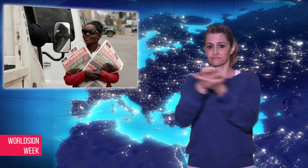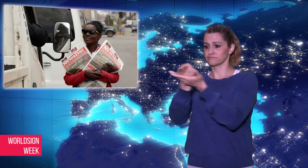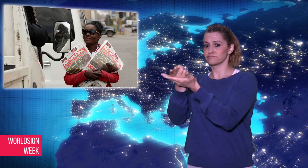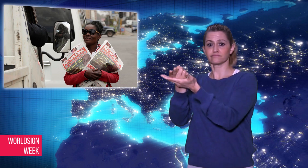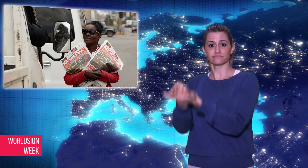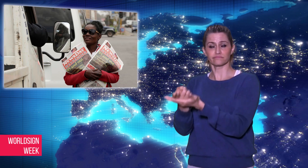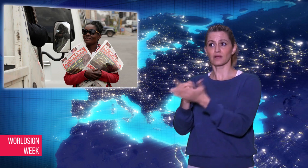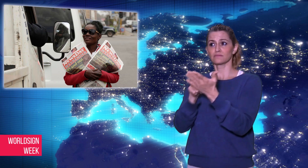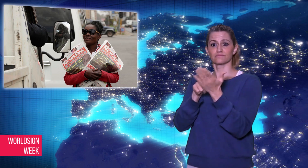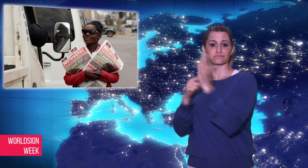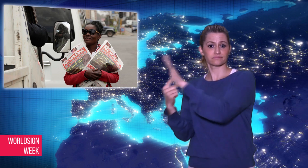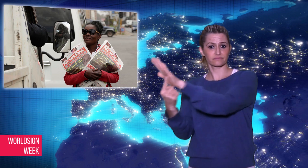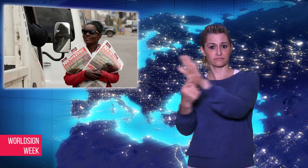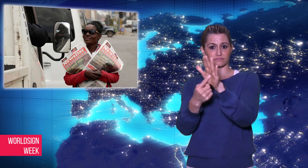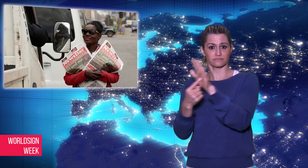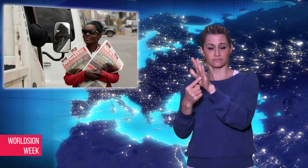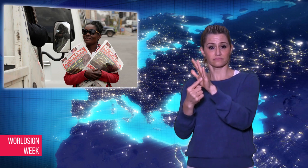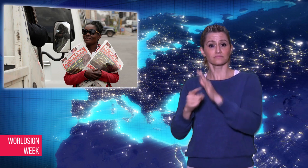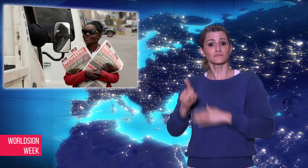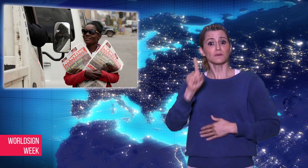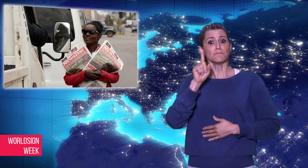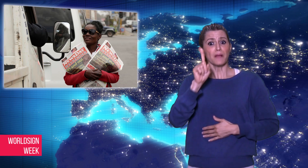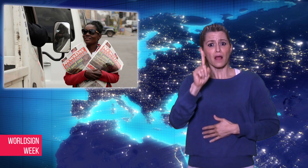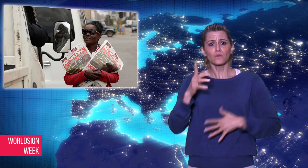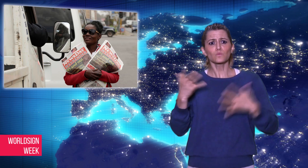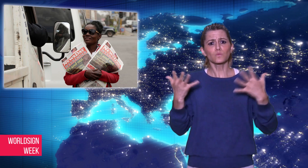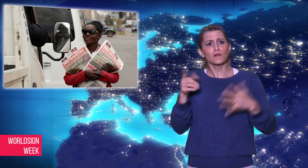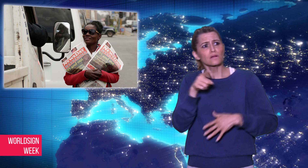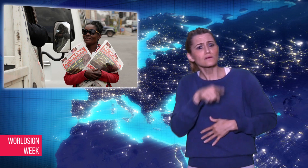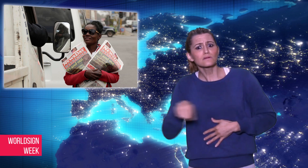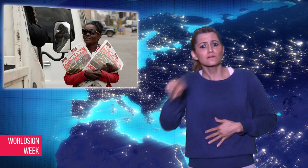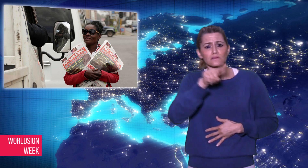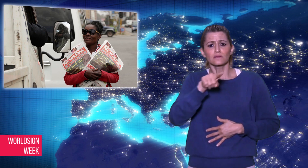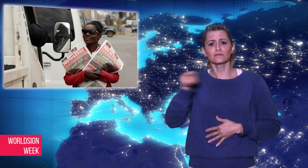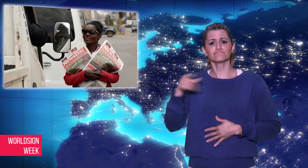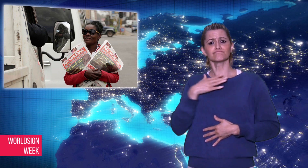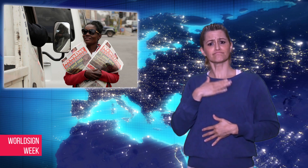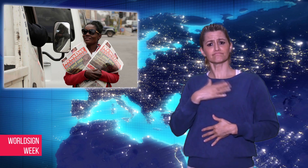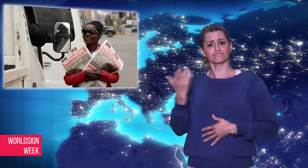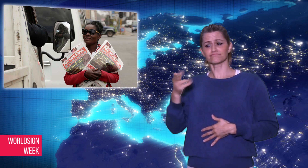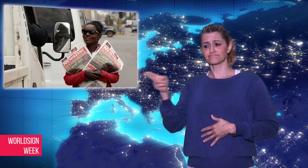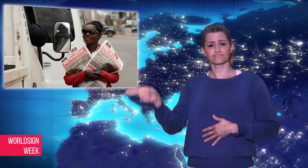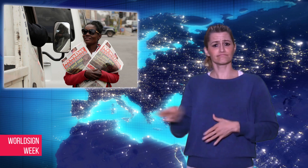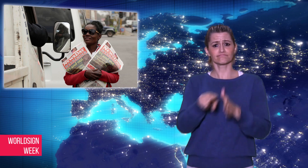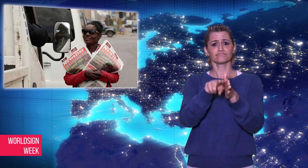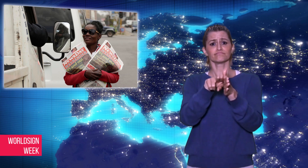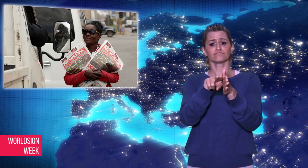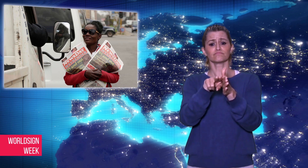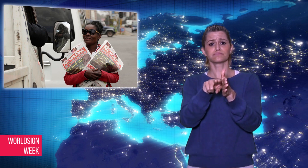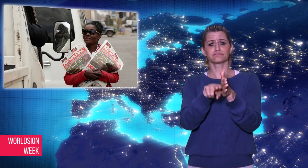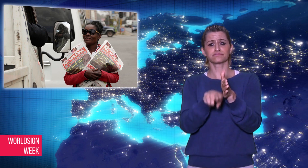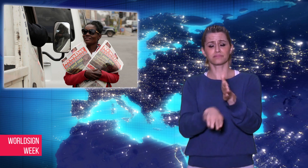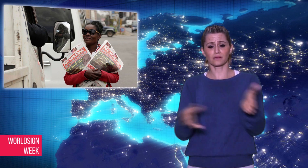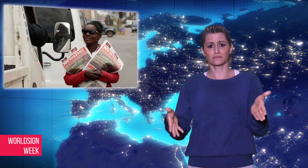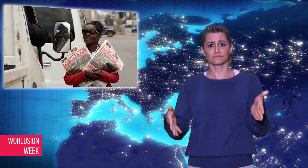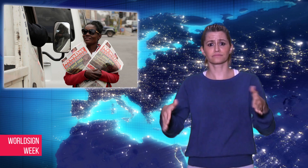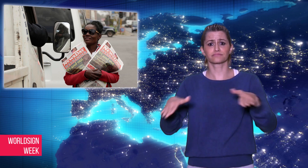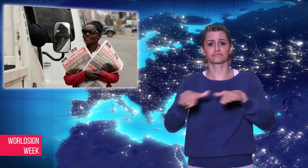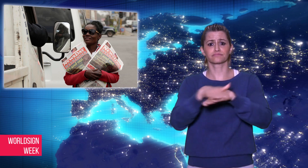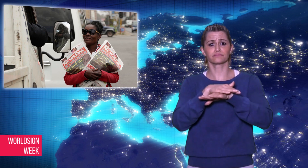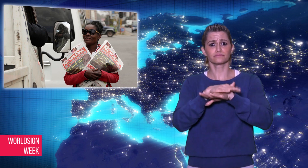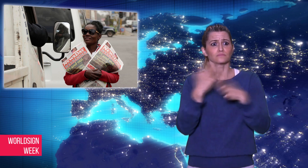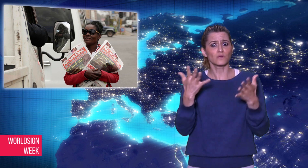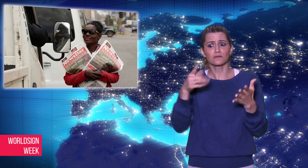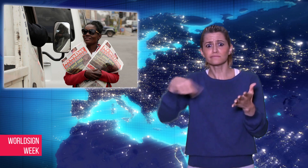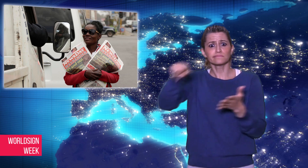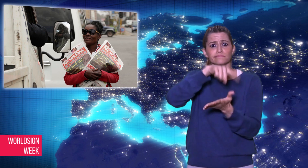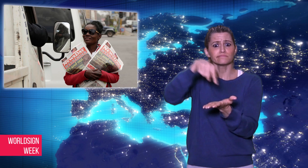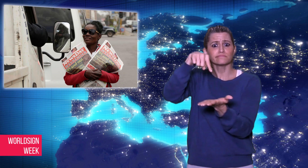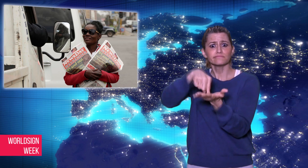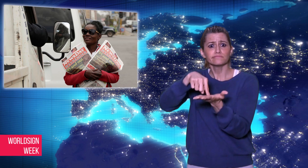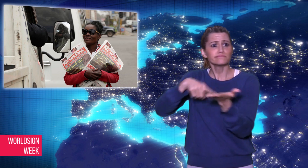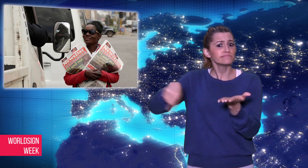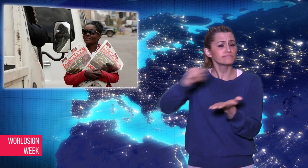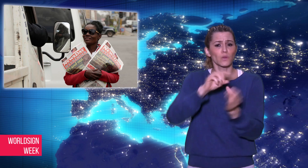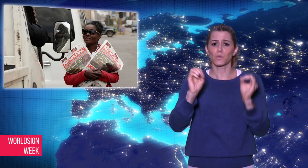stadiums but the burial location has not yet